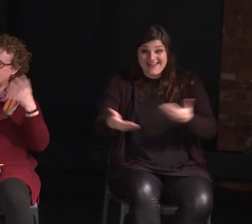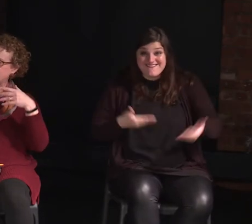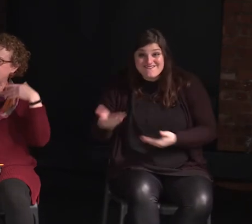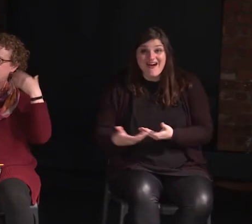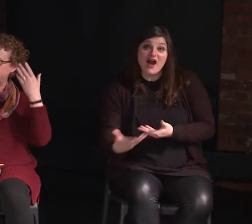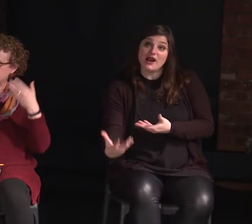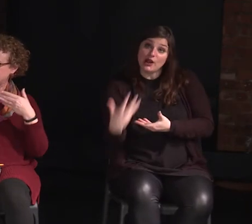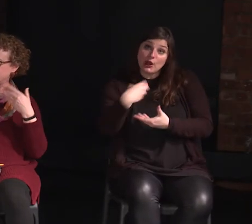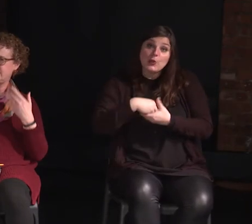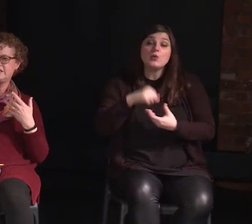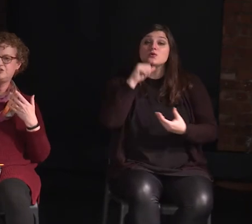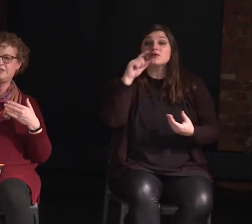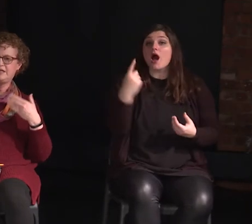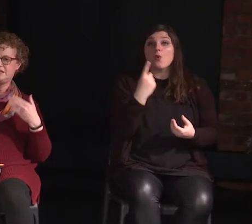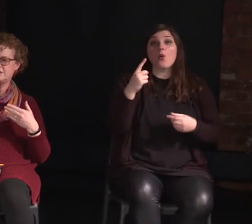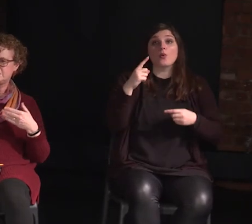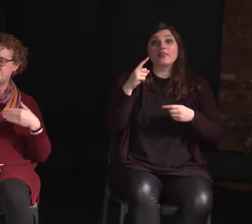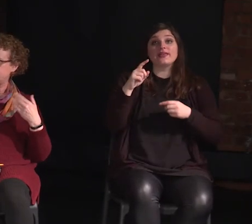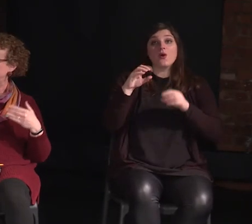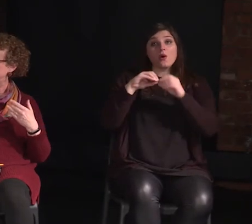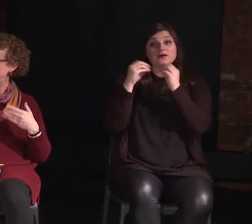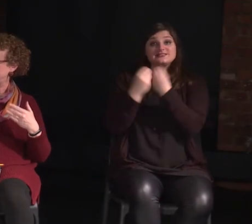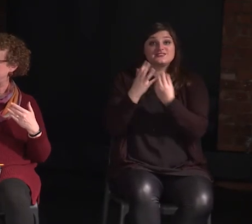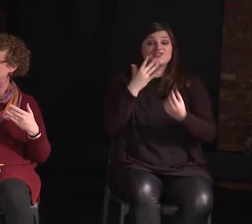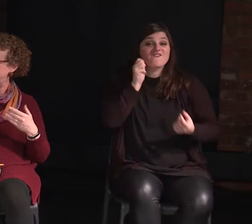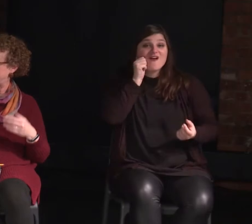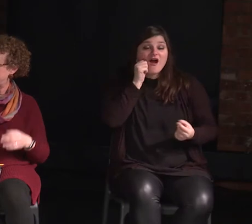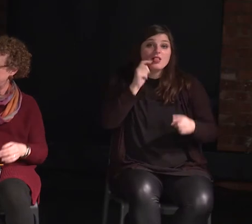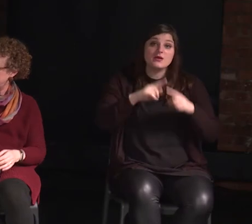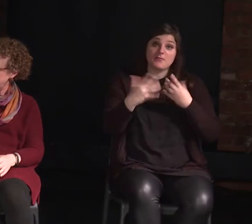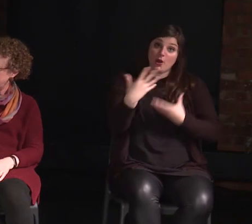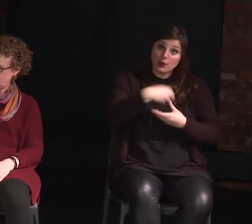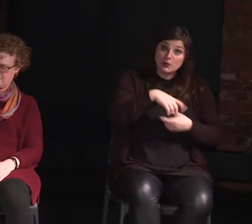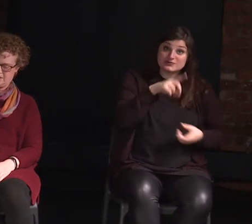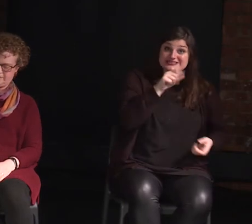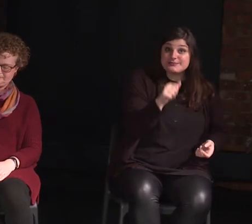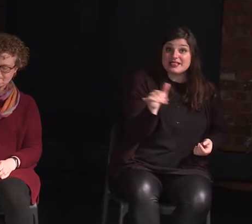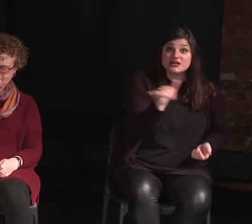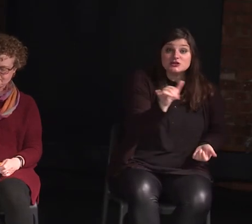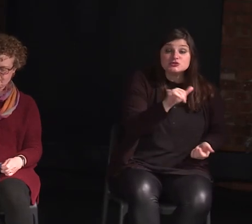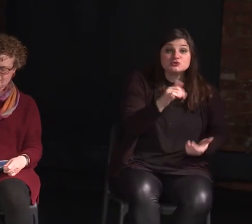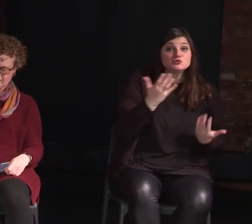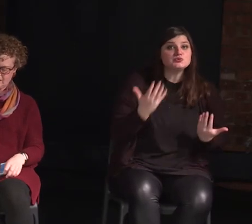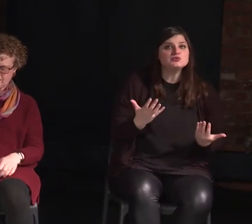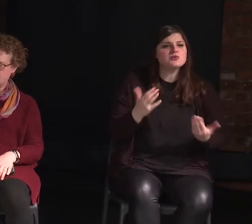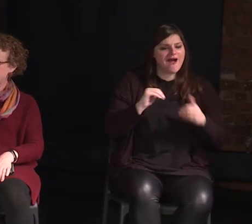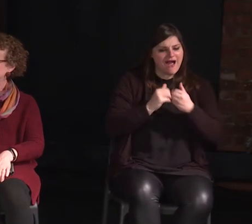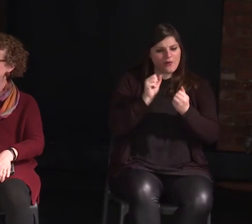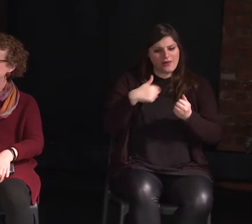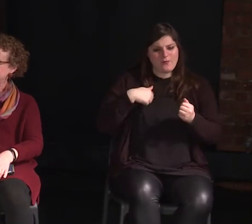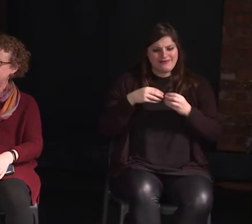Can we constantly educate us to do the work we've done better?